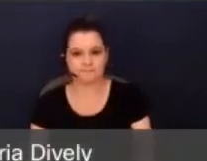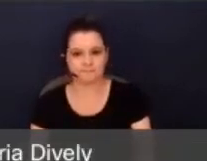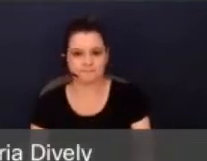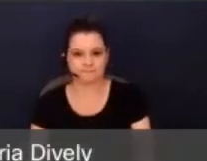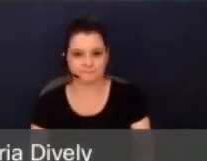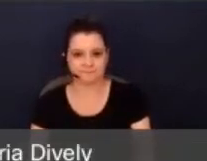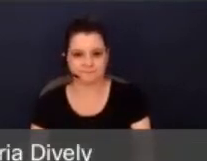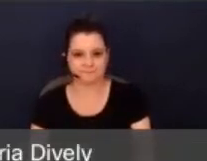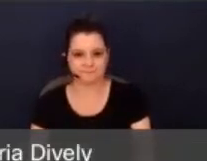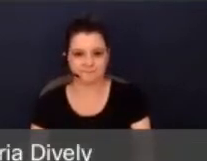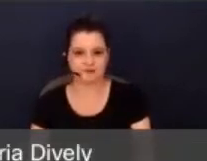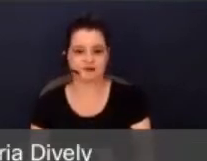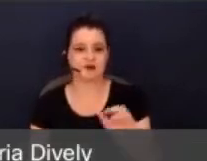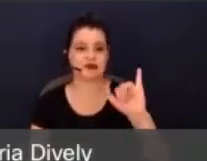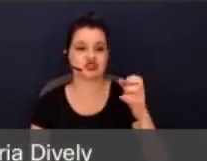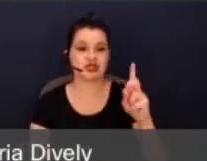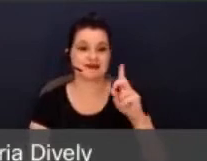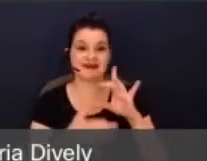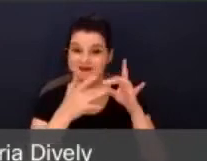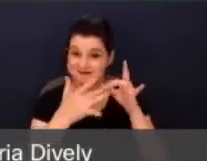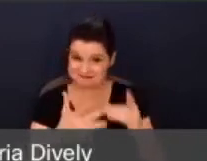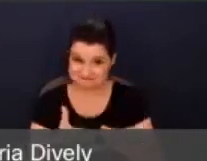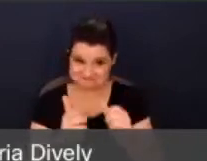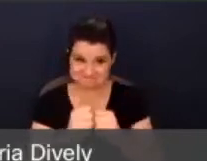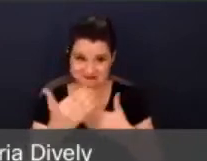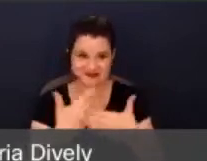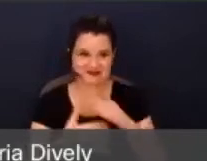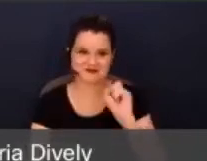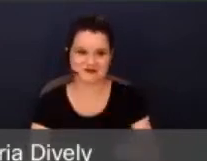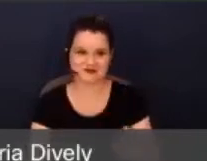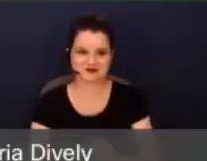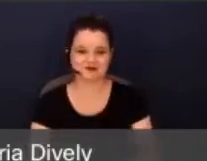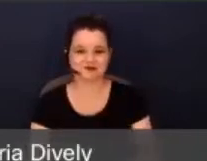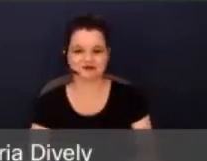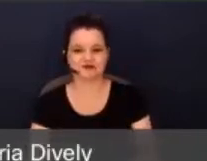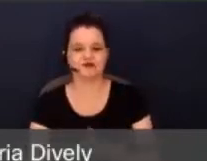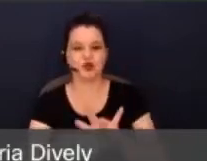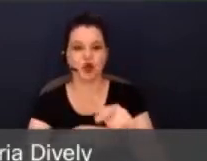That actually follows into our next one, um, earlier, it was mentioned not to use